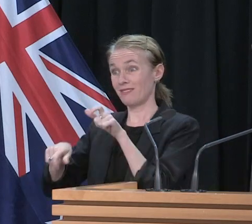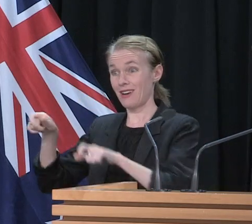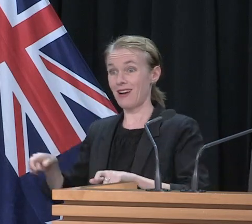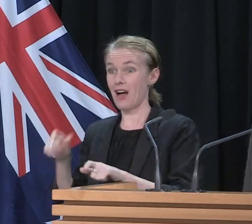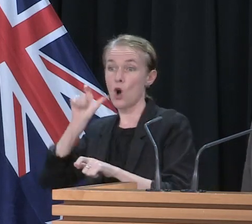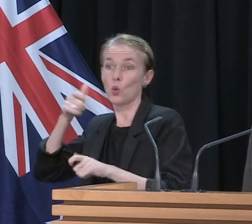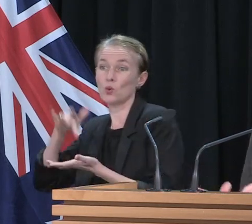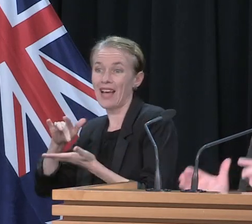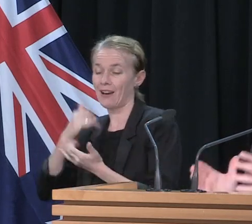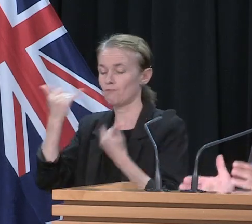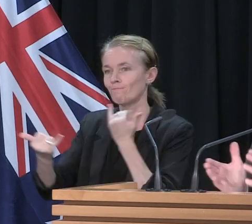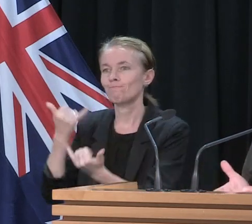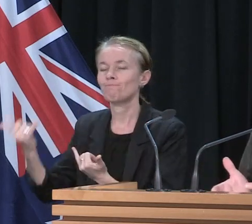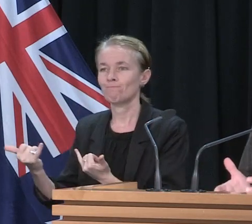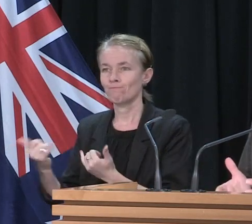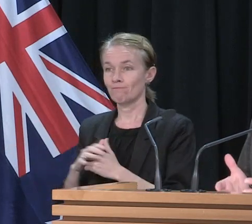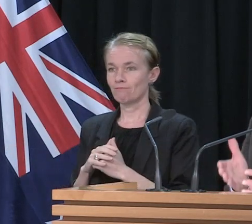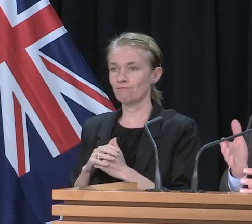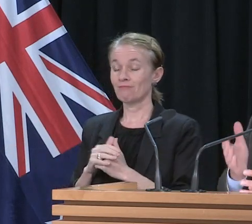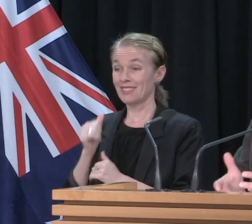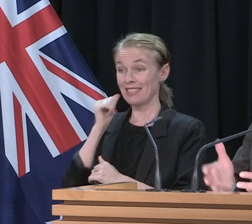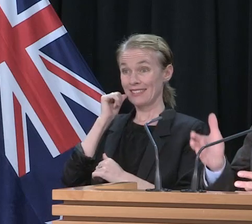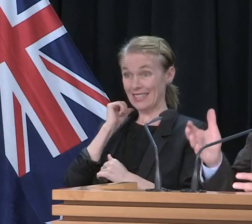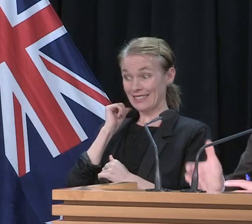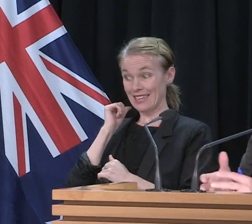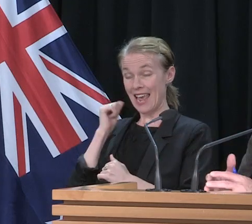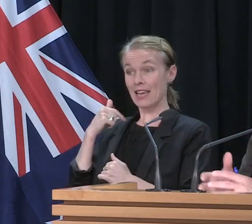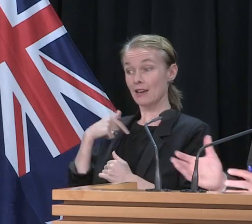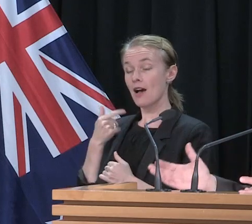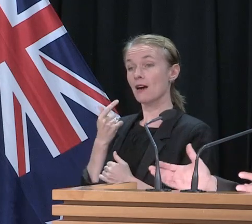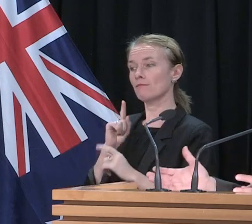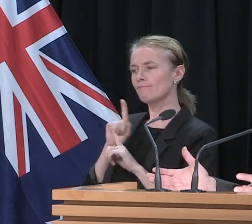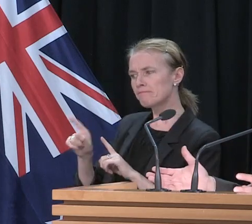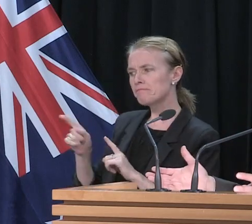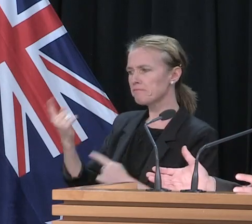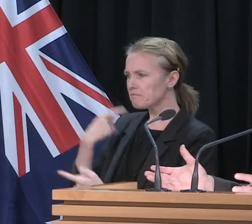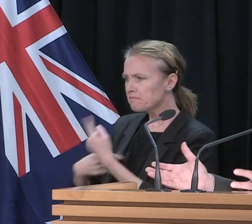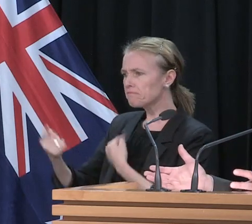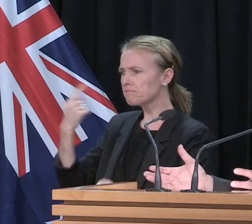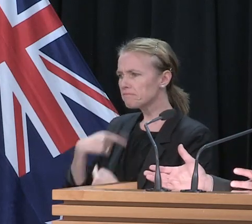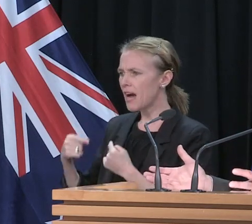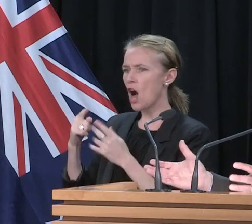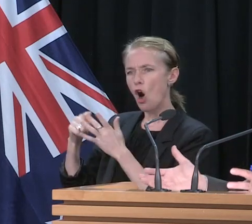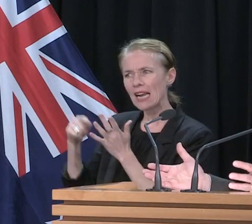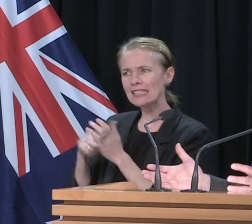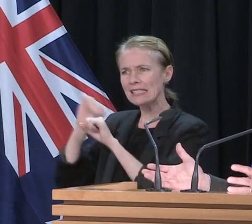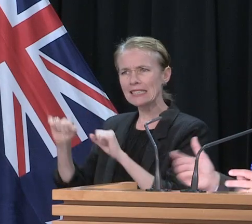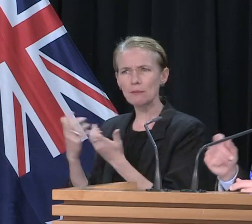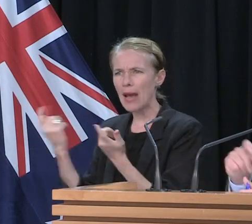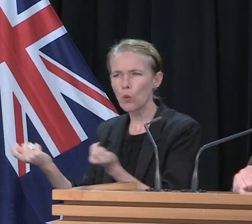recommendation in Dr Verrell's report and our solution and capacity here nationally.